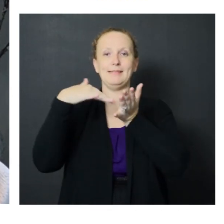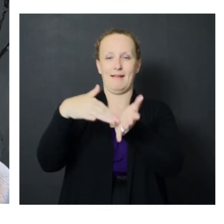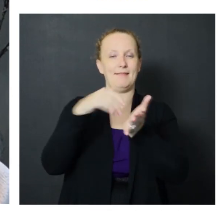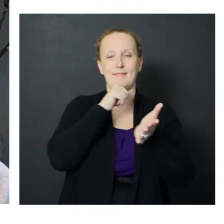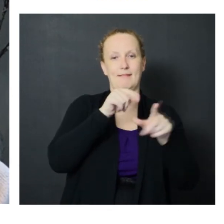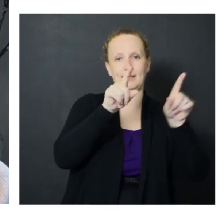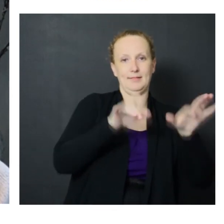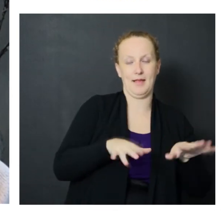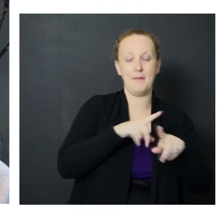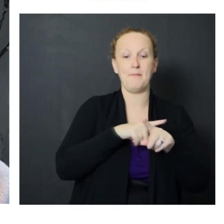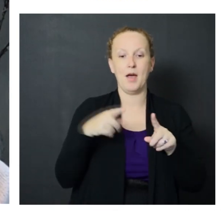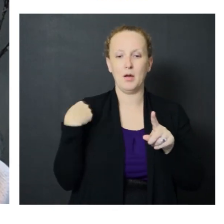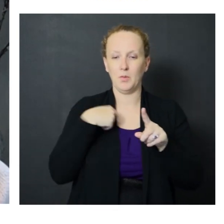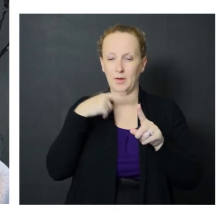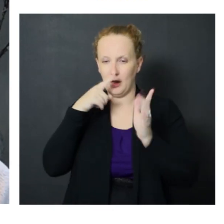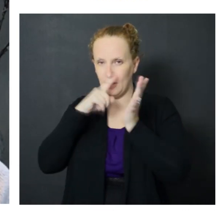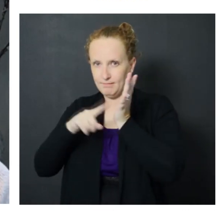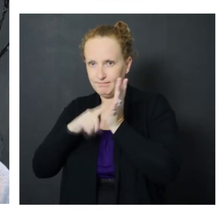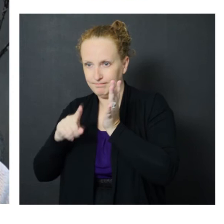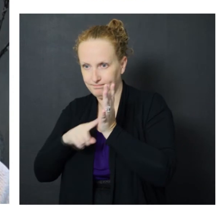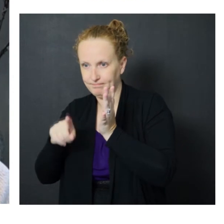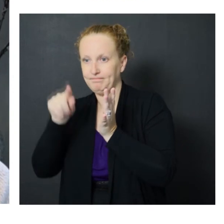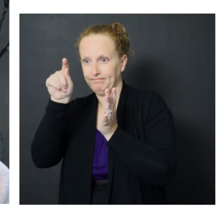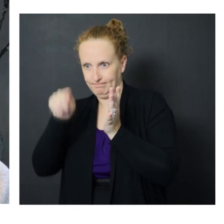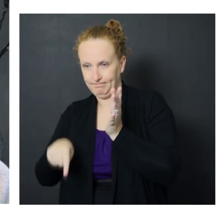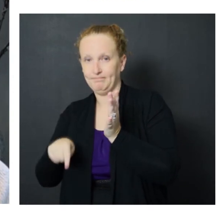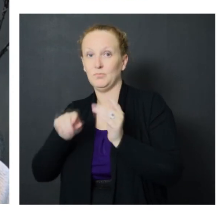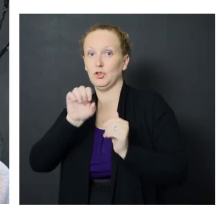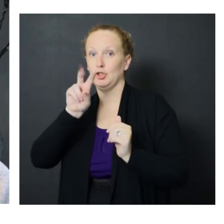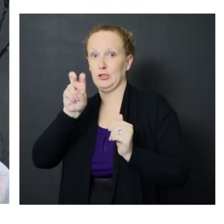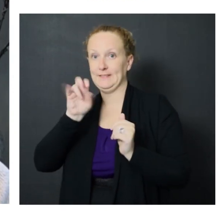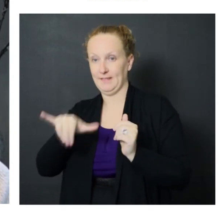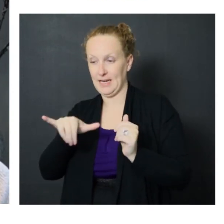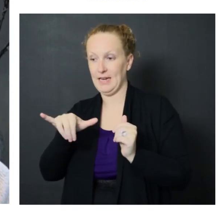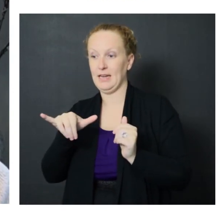that show up to that promise that we can